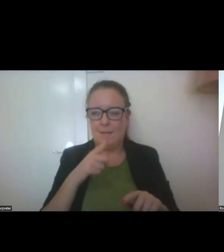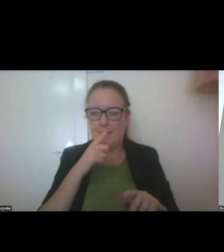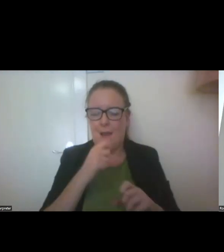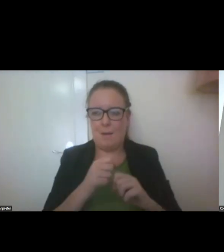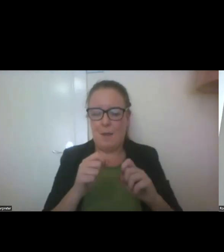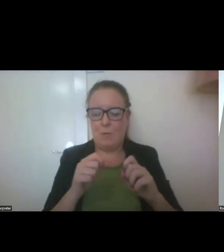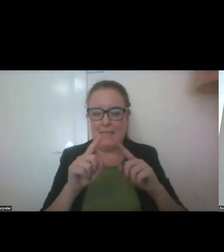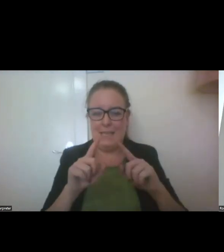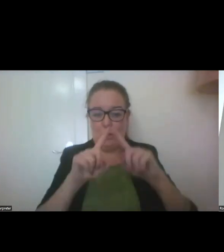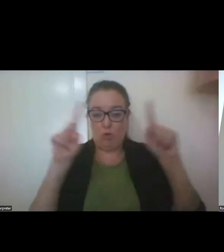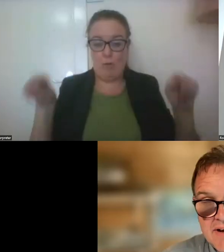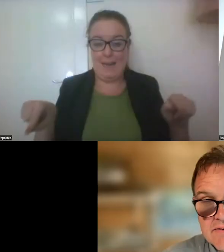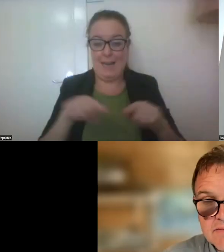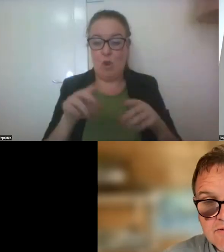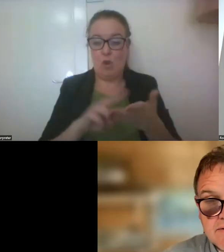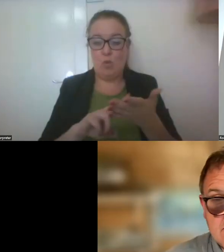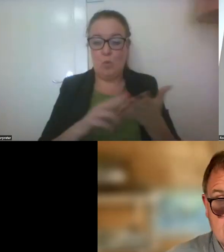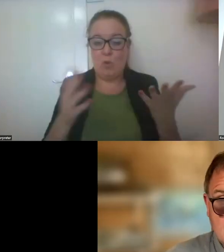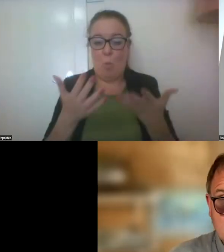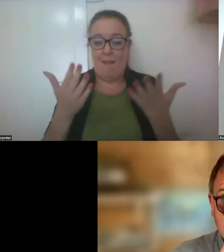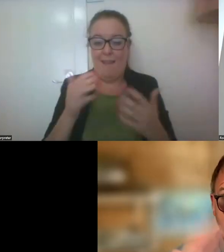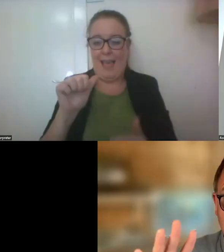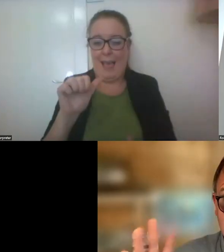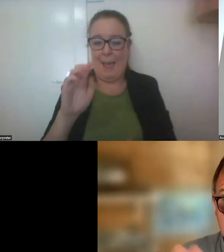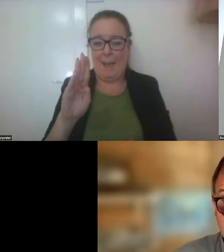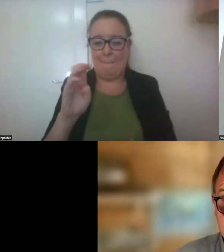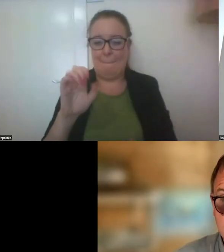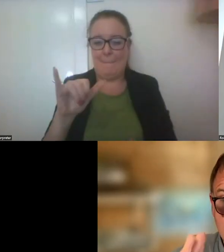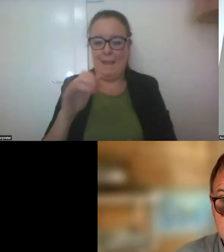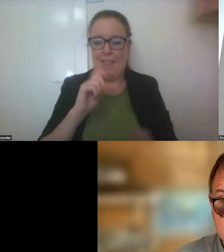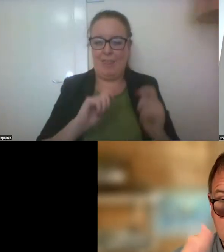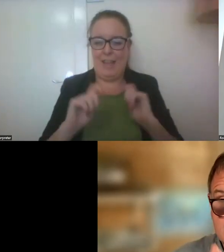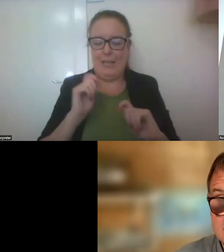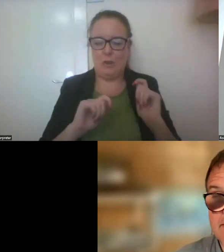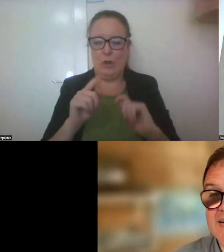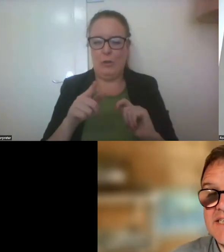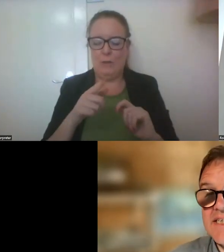and I'm just curious about the range, in terms of cost of screens and packages.